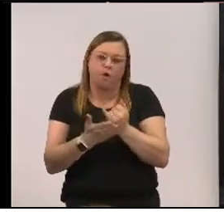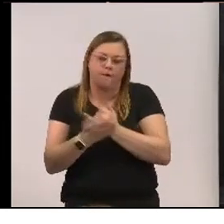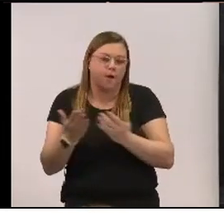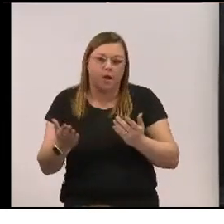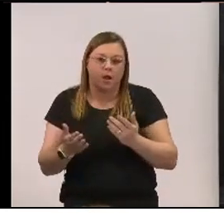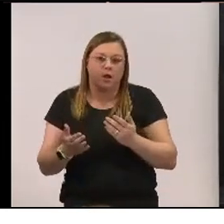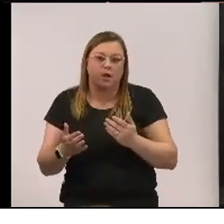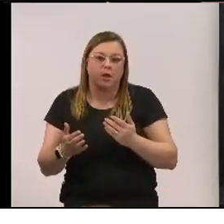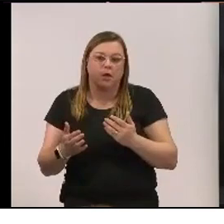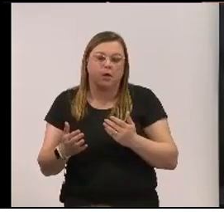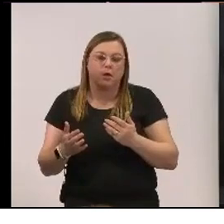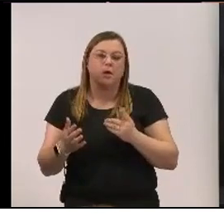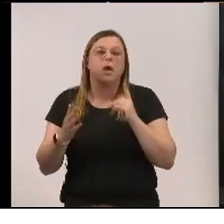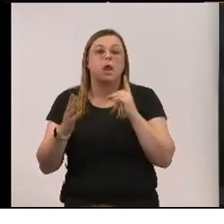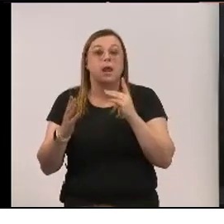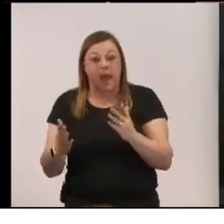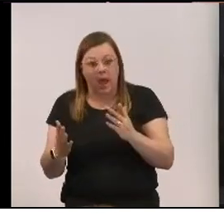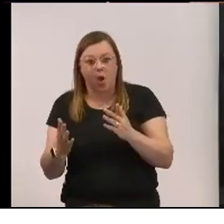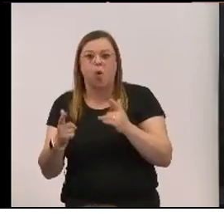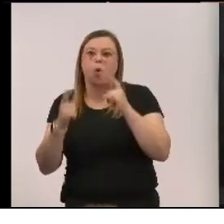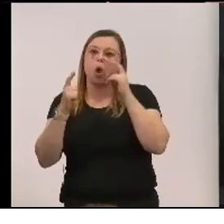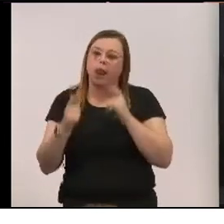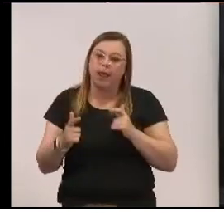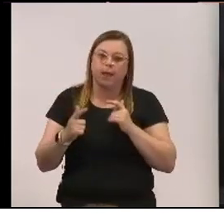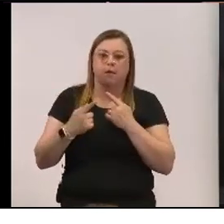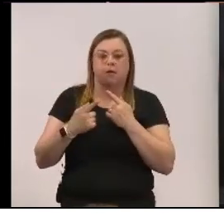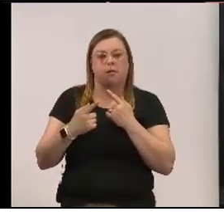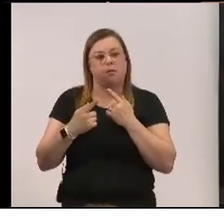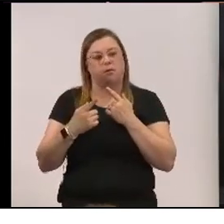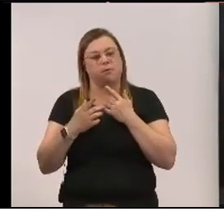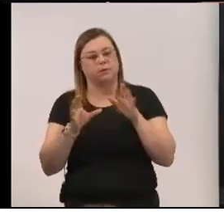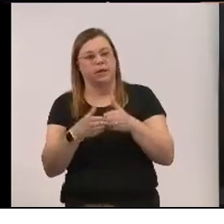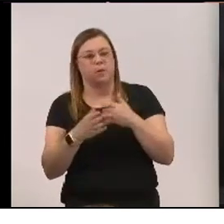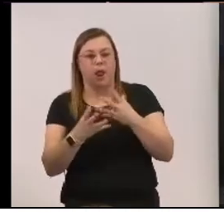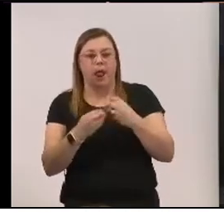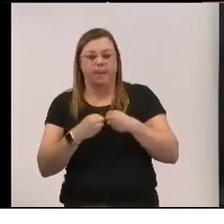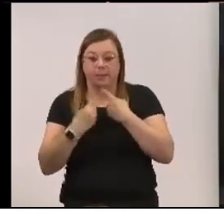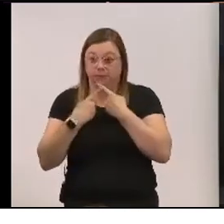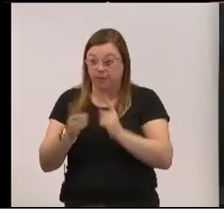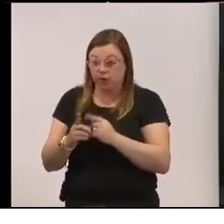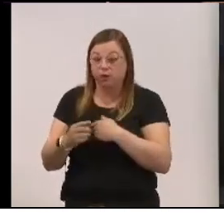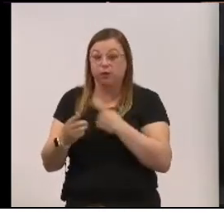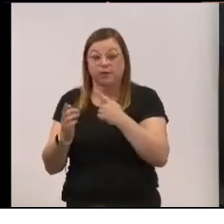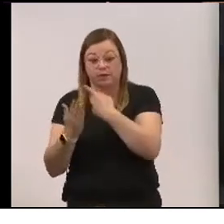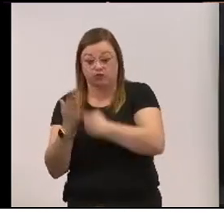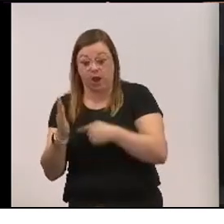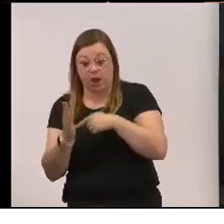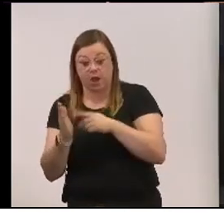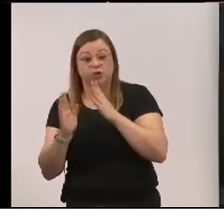Now we're going to leverage our regulatory and legal folks to help us out with that messaging a bit and just say, hey, this is a regulation the company must abide by,